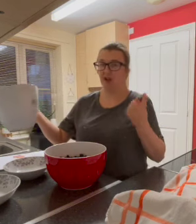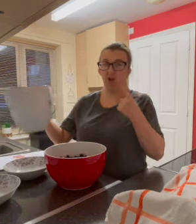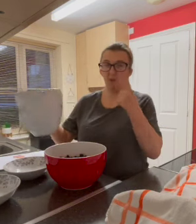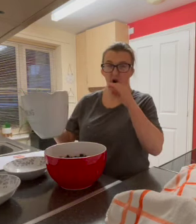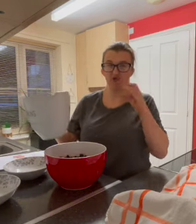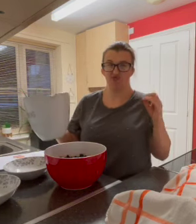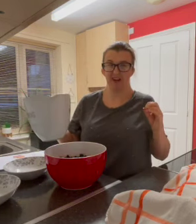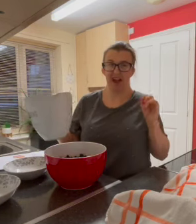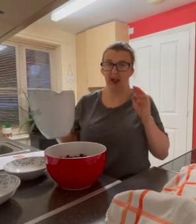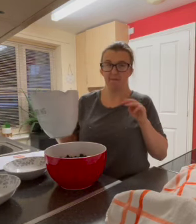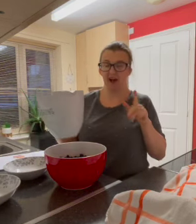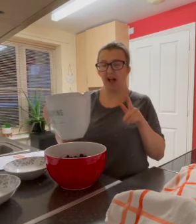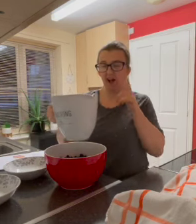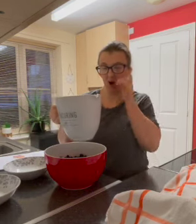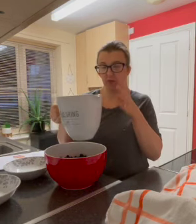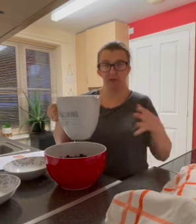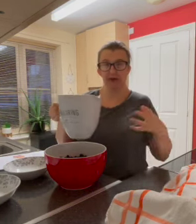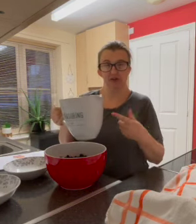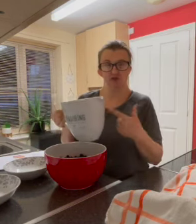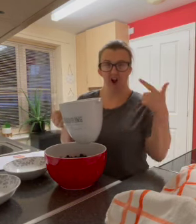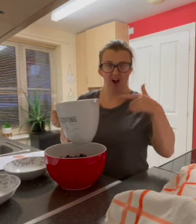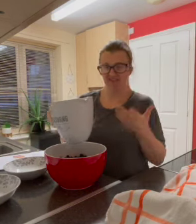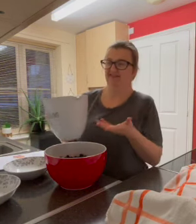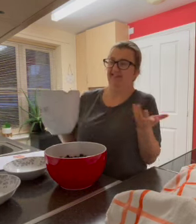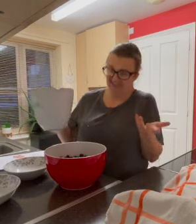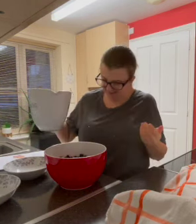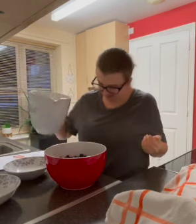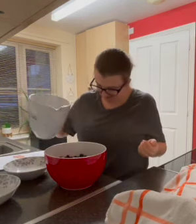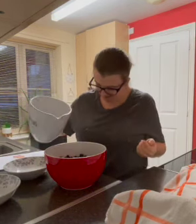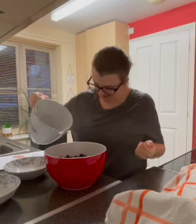100ml Dark Rum, I know it is big jug just for 100ml...